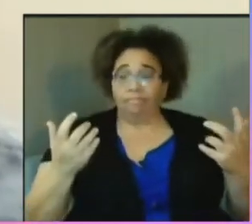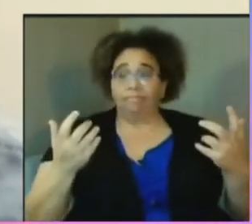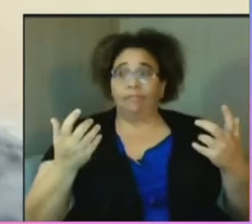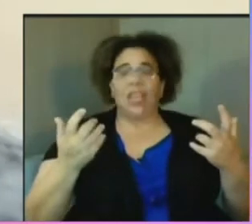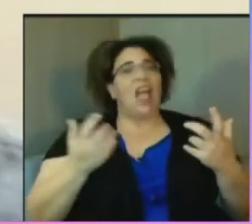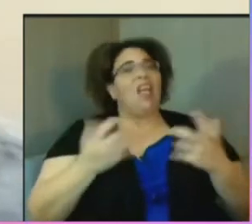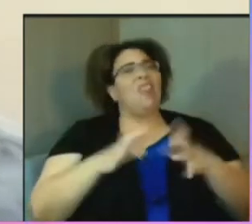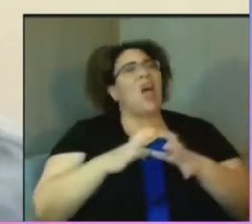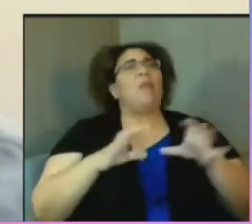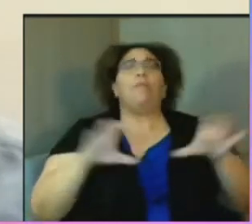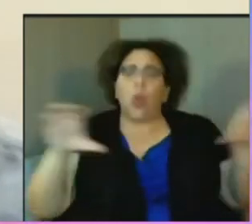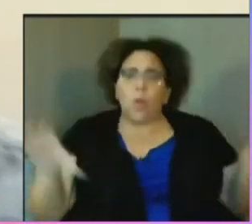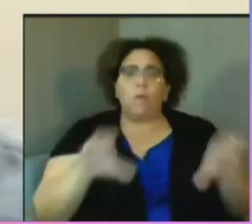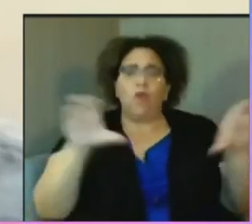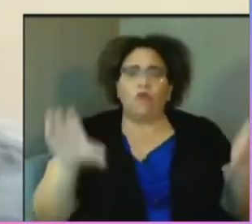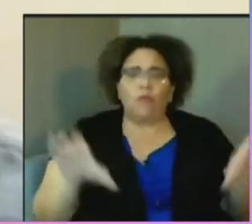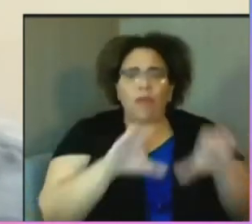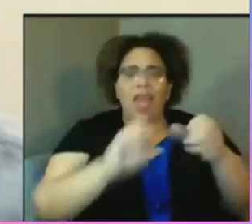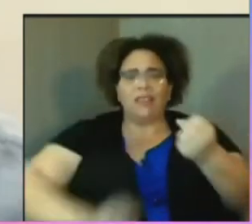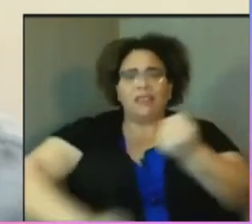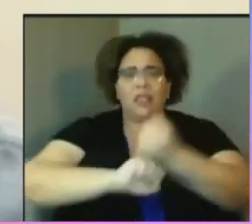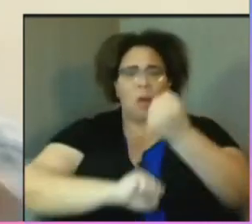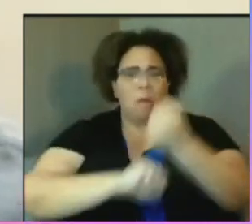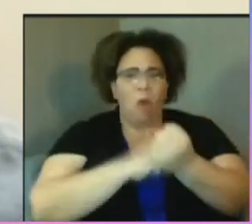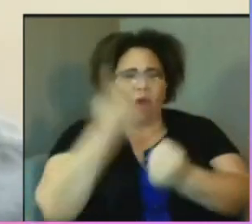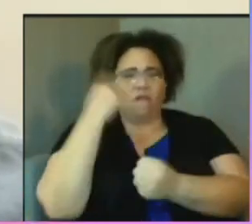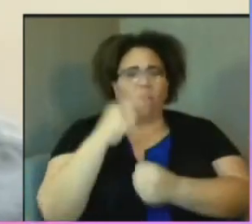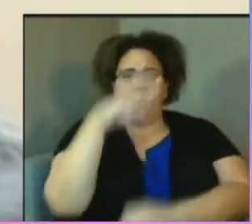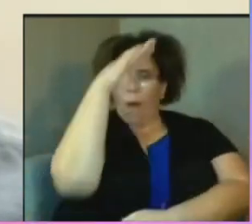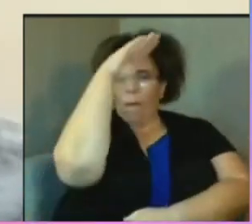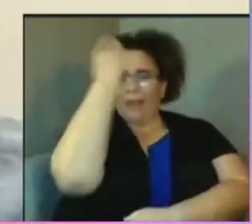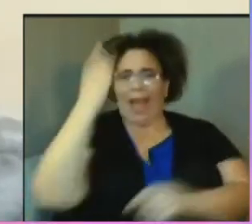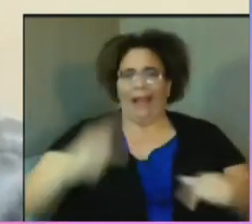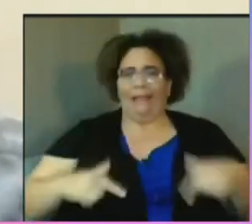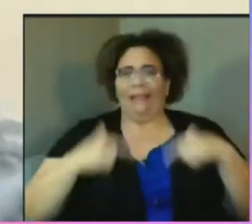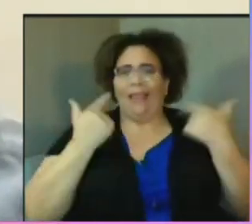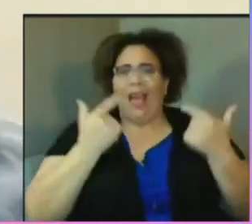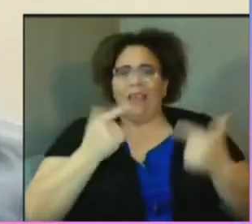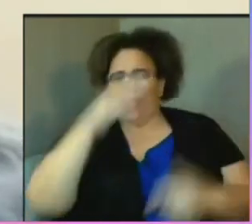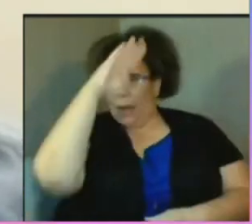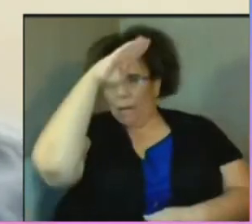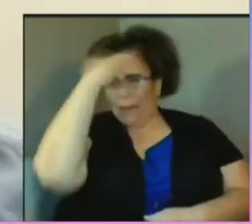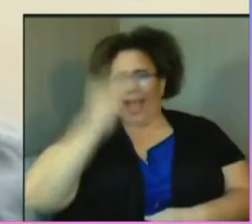for black trans lives was the day before the decision really to me speaks to how we got this conservative court